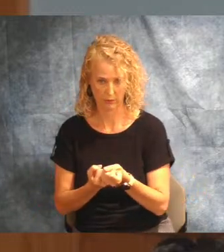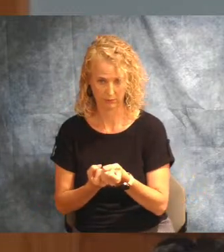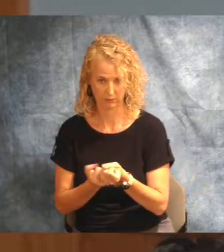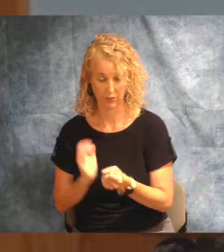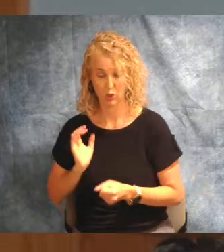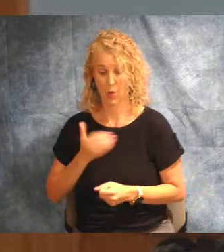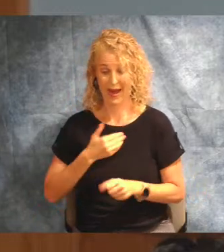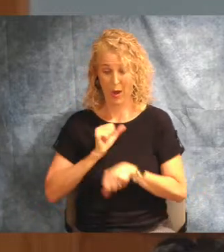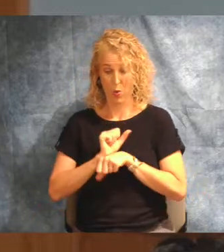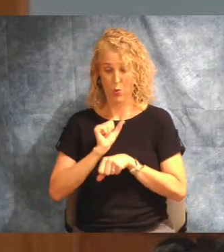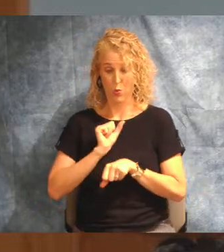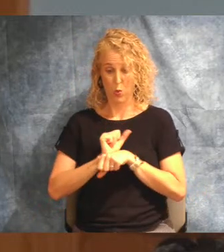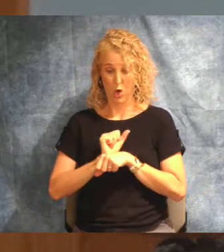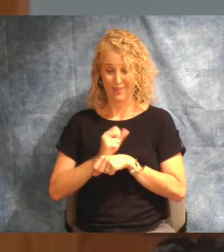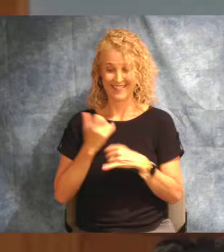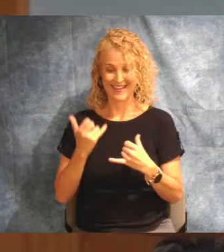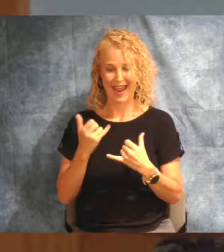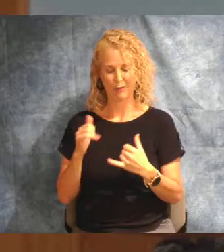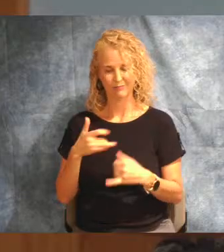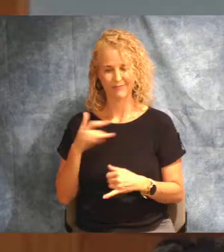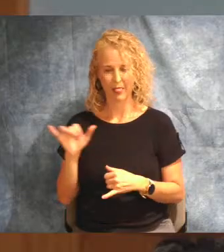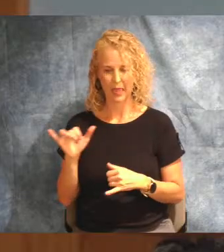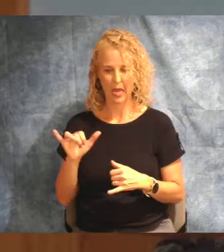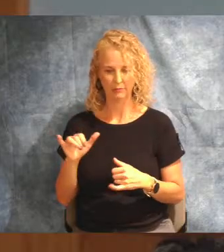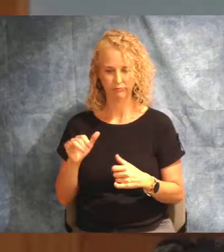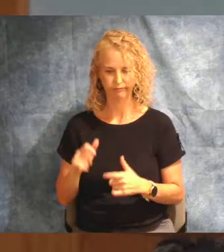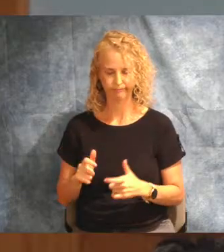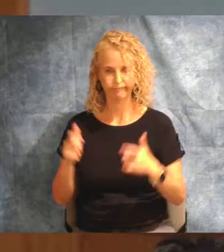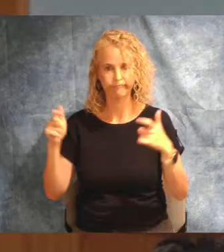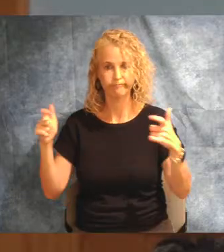help provide as the program Director. There's any questions about this agreement, I'd be happy